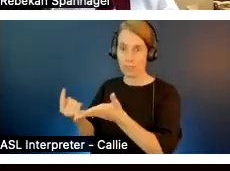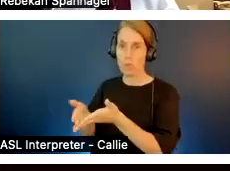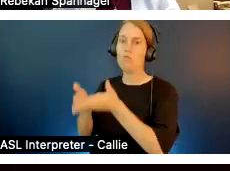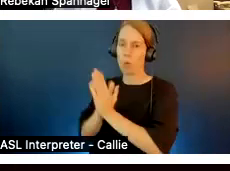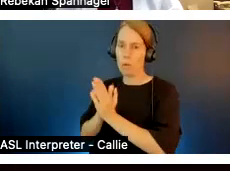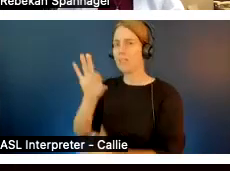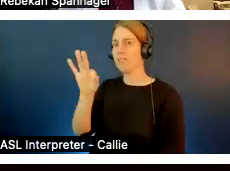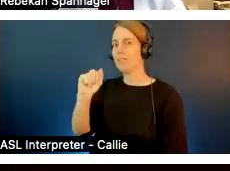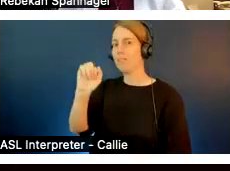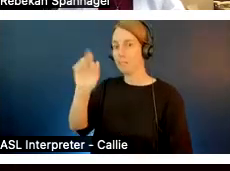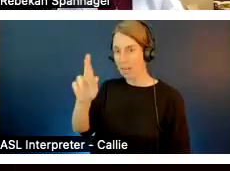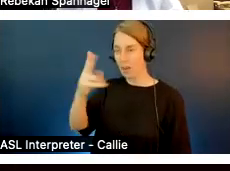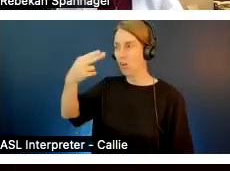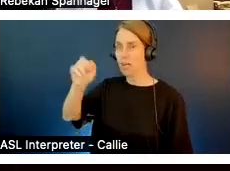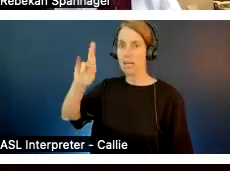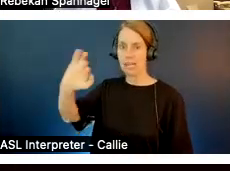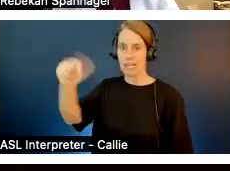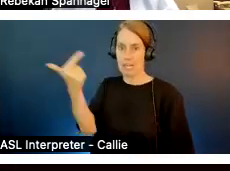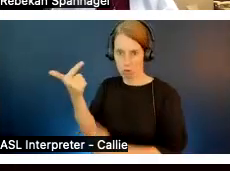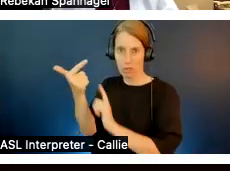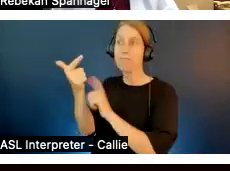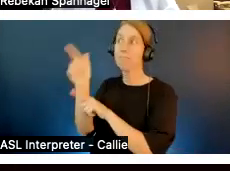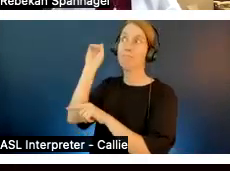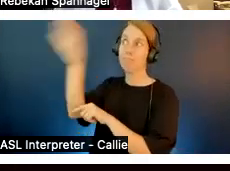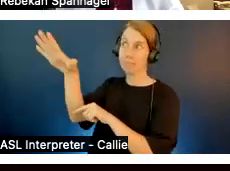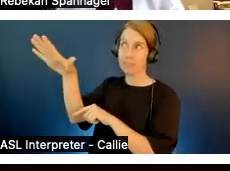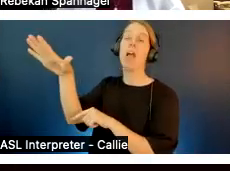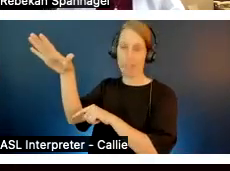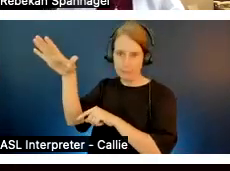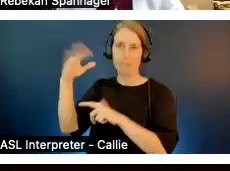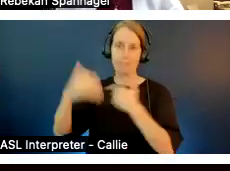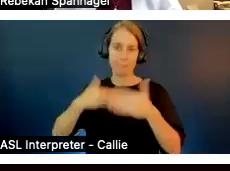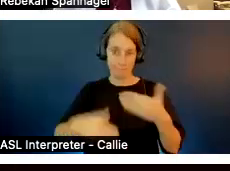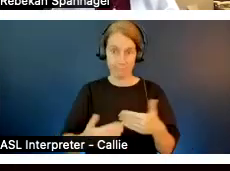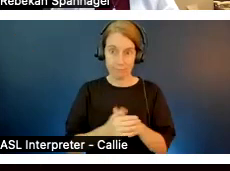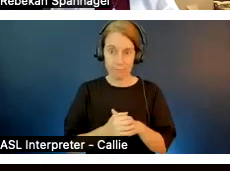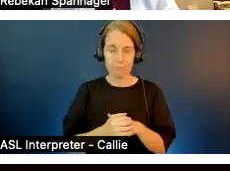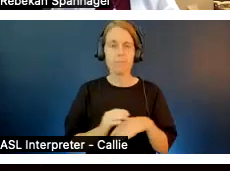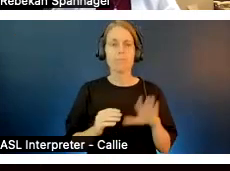on to some other important concepts to keep in mind so again these apply overall to any service